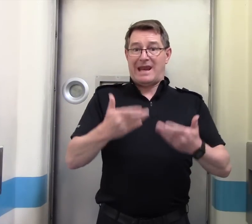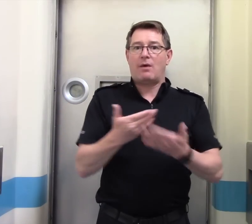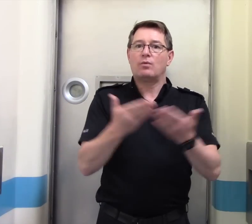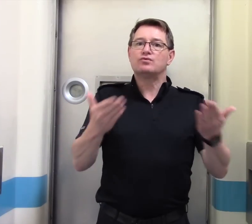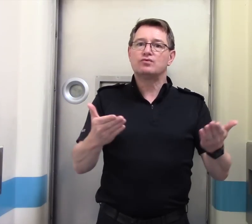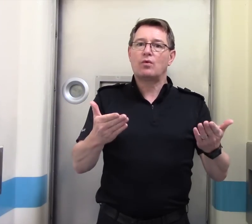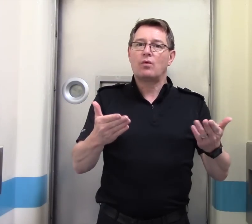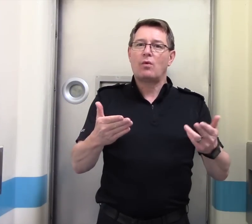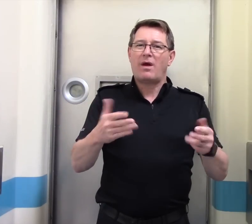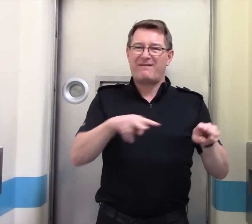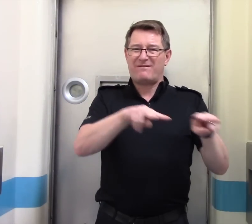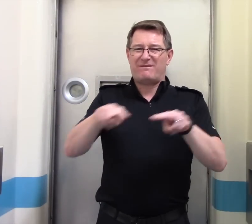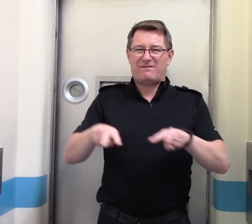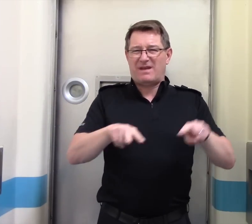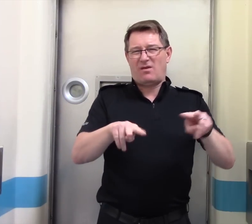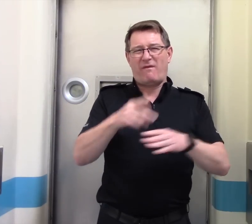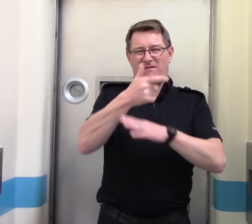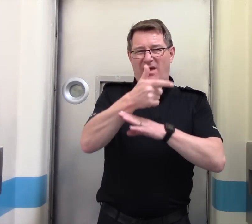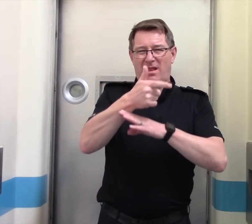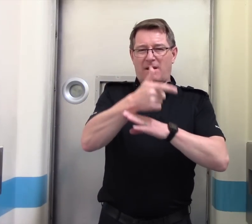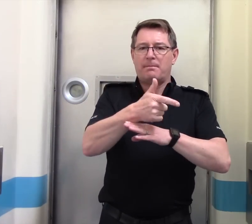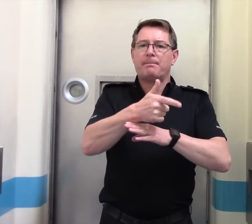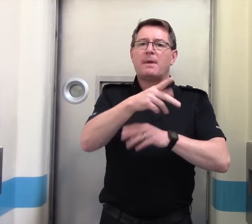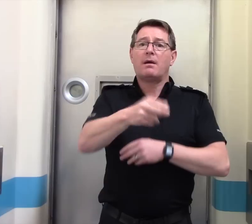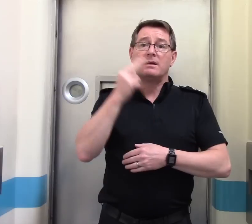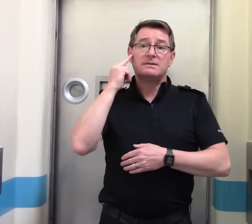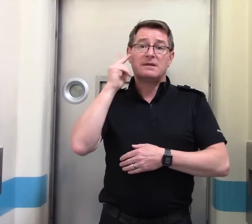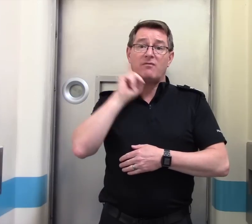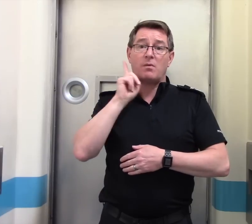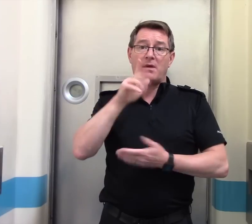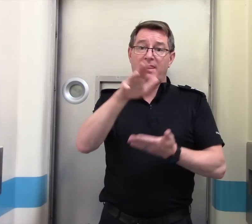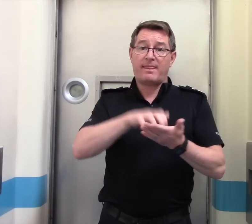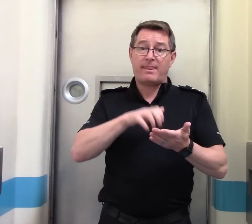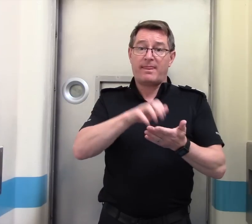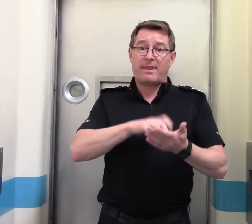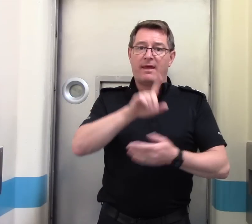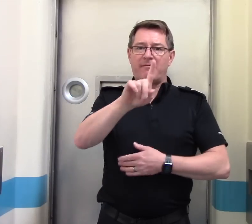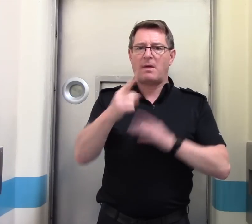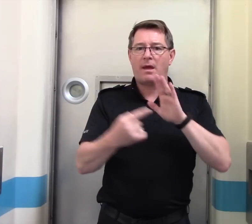to show you a video with a deaf woman stealing;